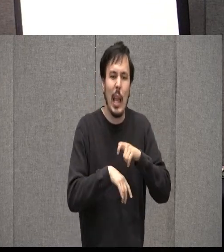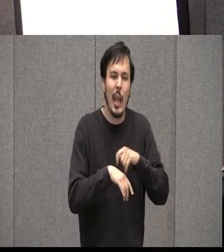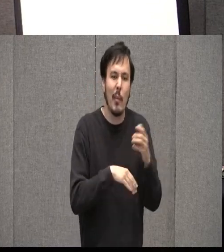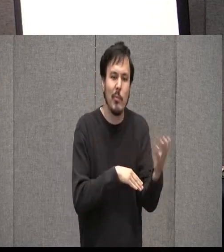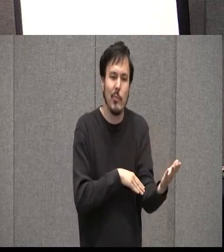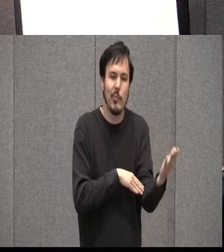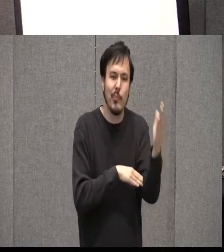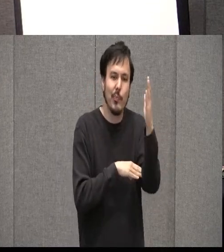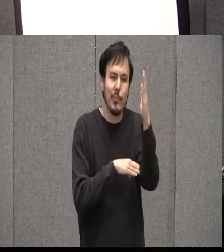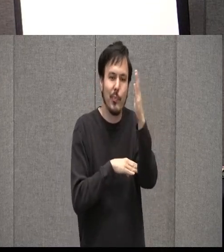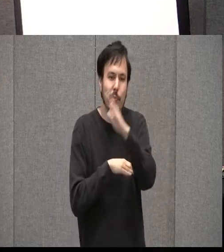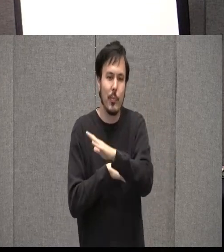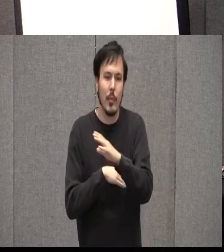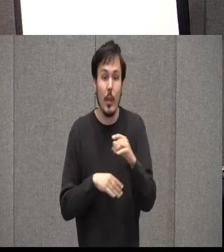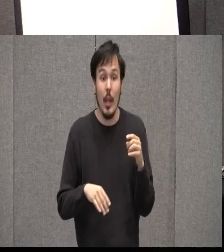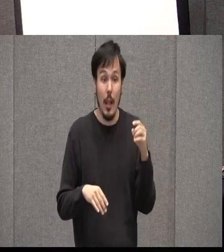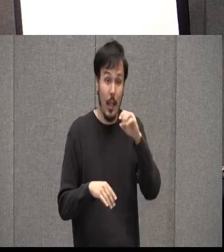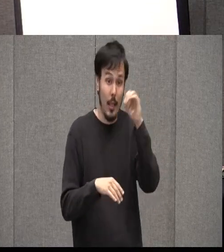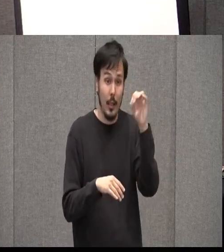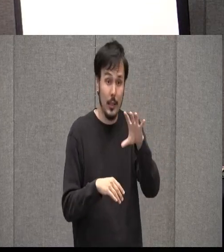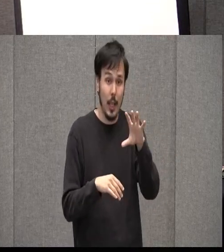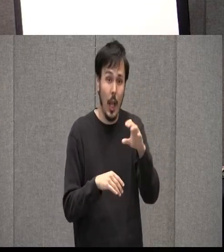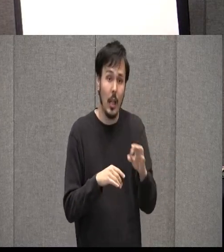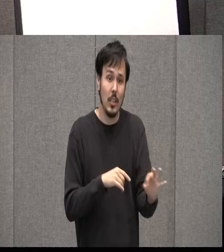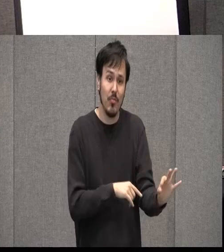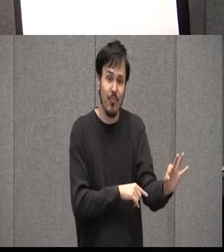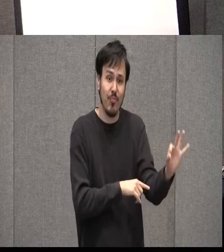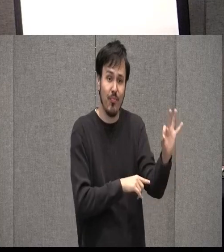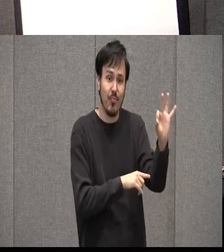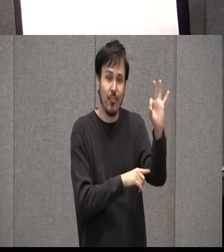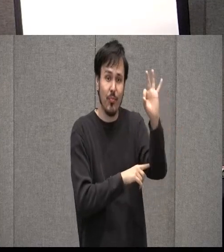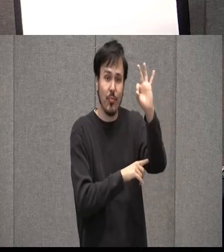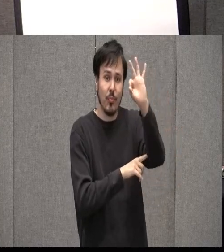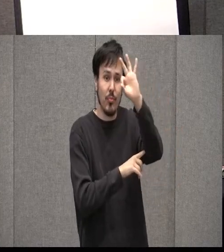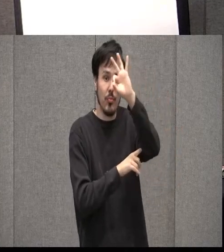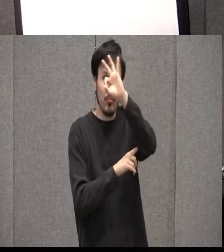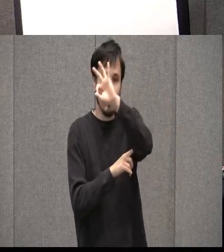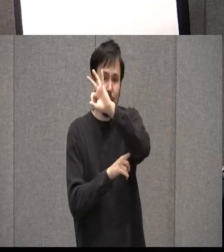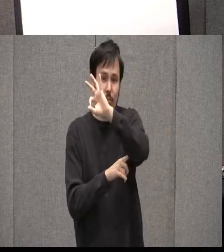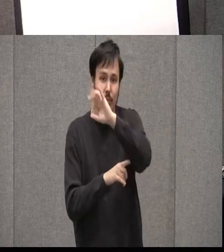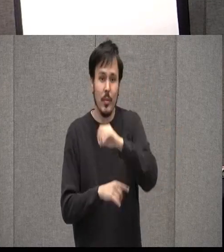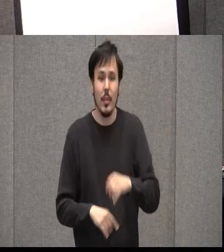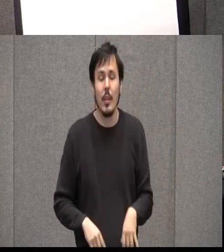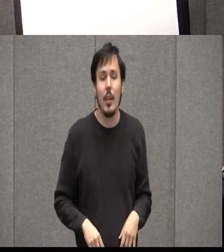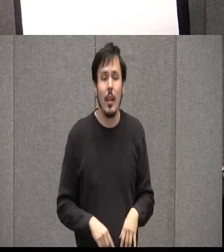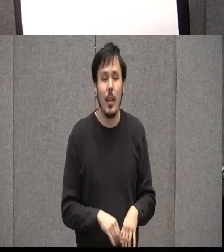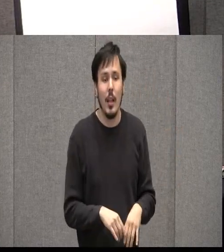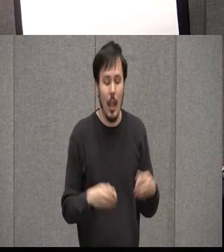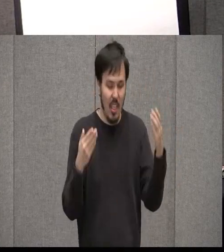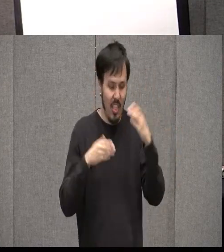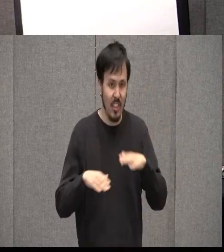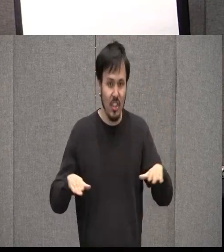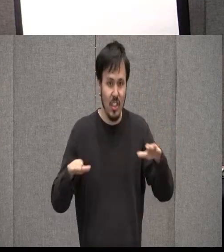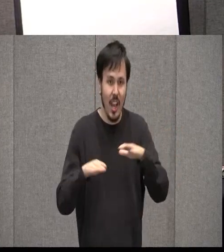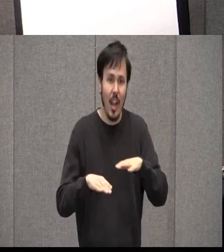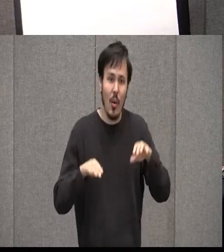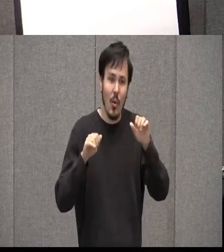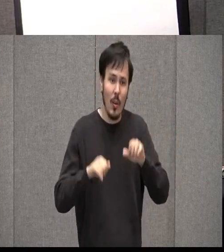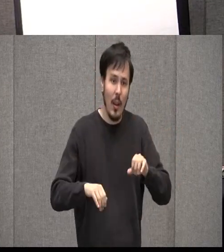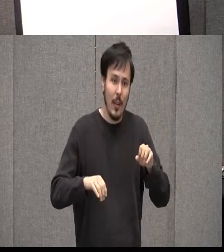That's right, so as the sun sort of rises, your shadow can get longer. So no matter, you could have different drawings